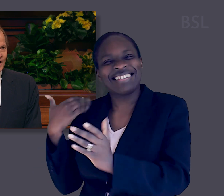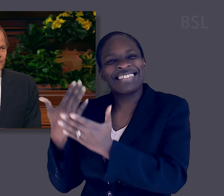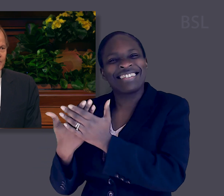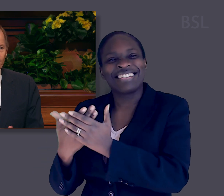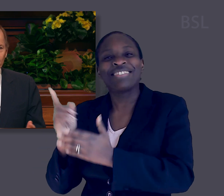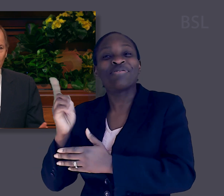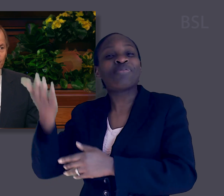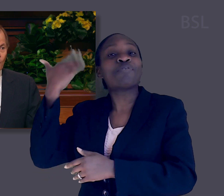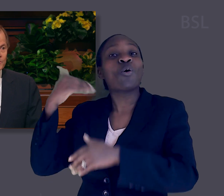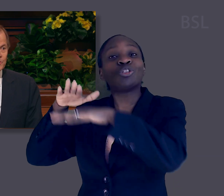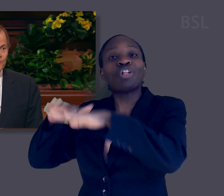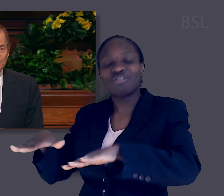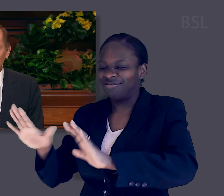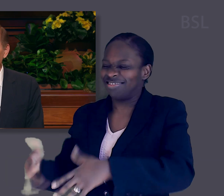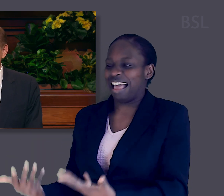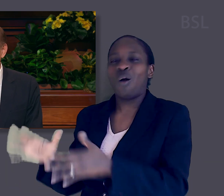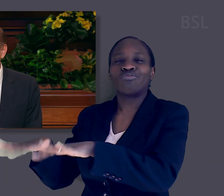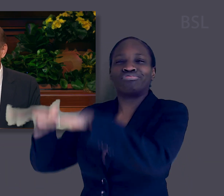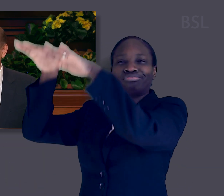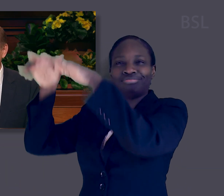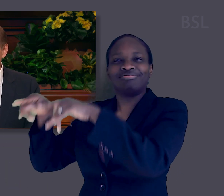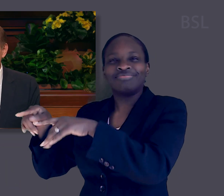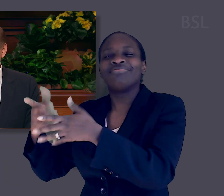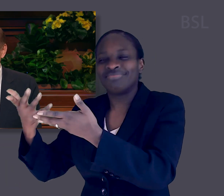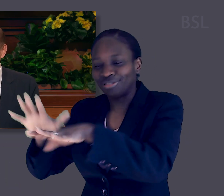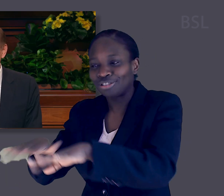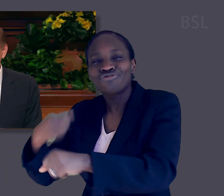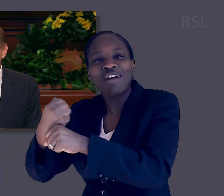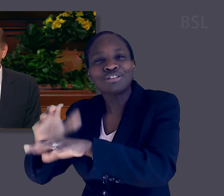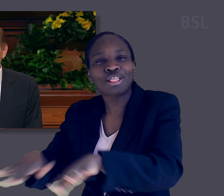I have loved watching our children and now our grandchildren